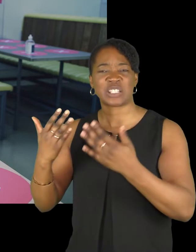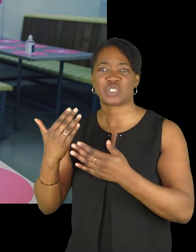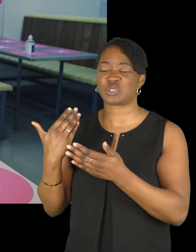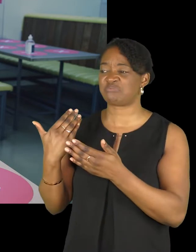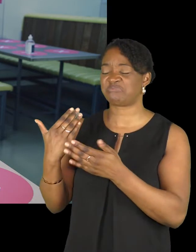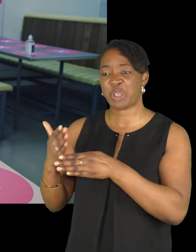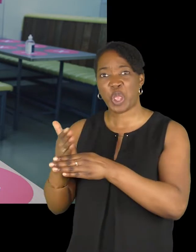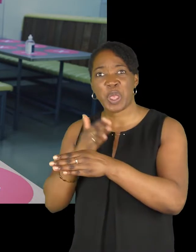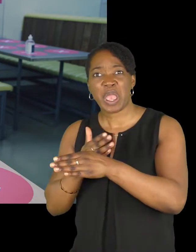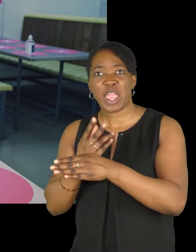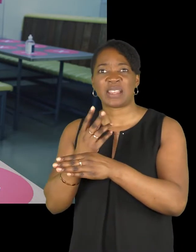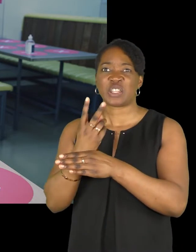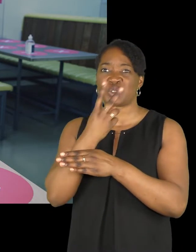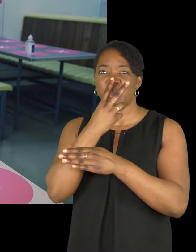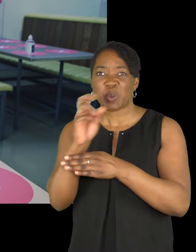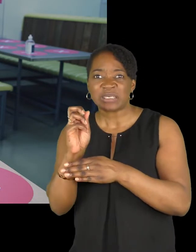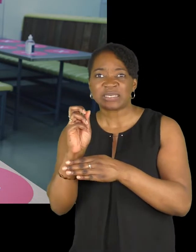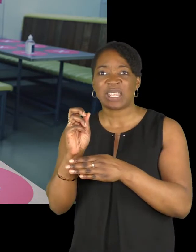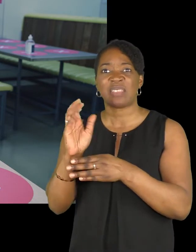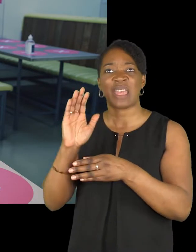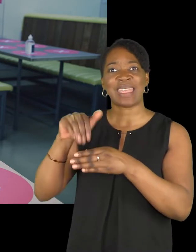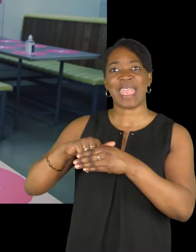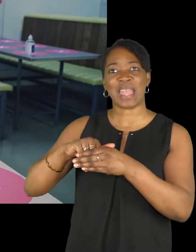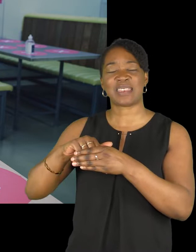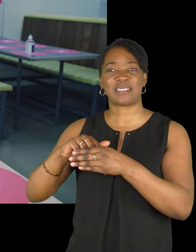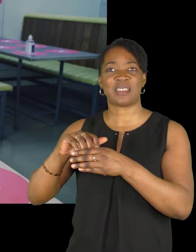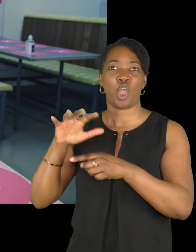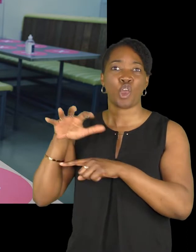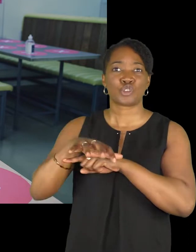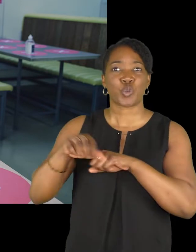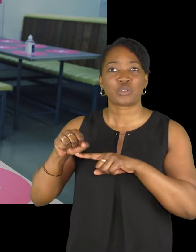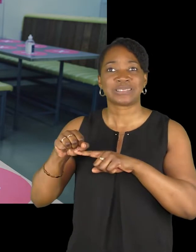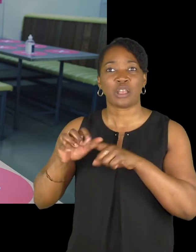early 2000s, being part of squatting cultures, in Hackney, it was very much kind of around,